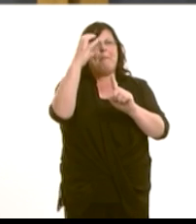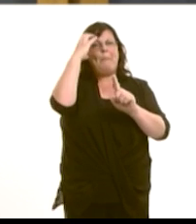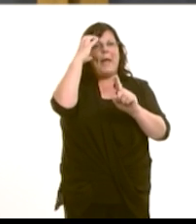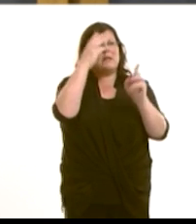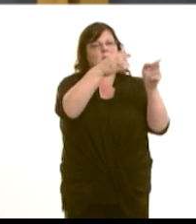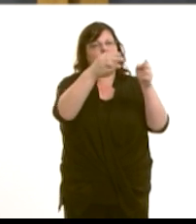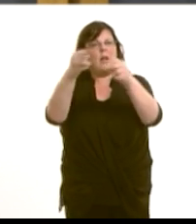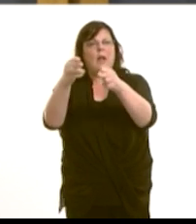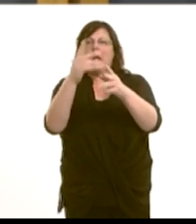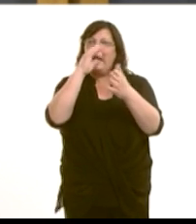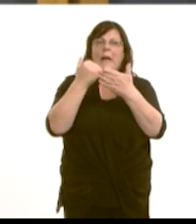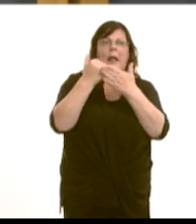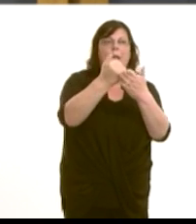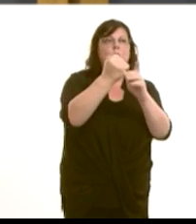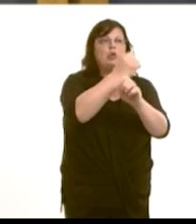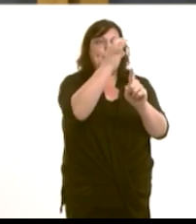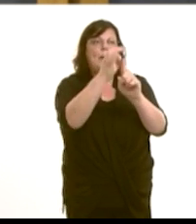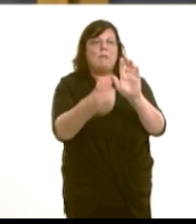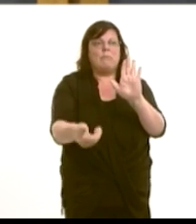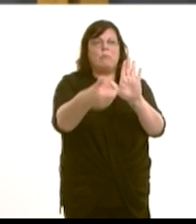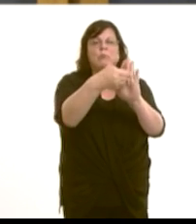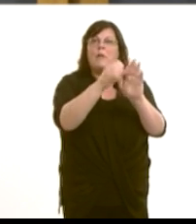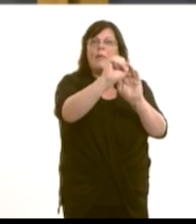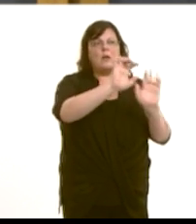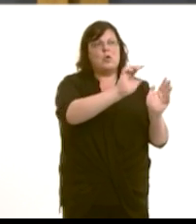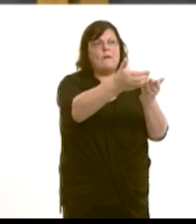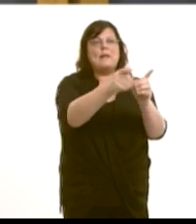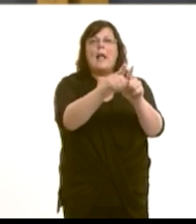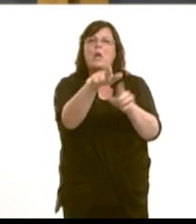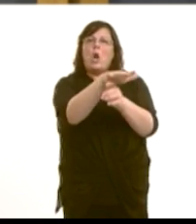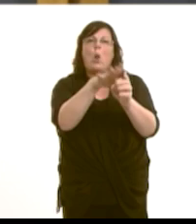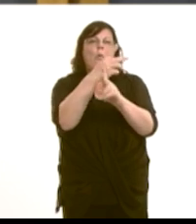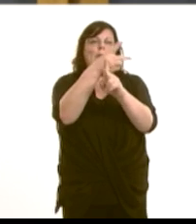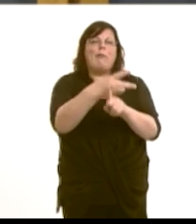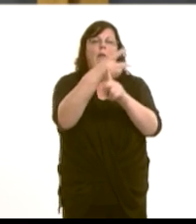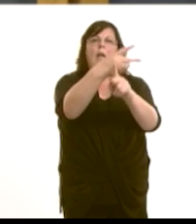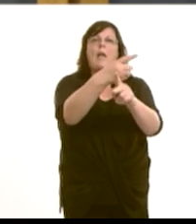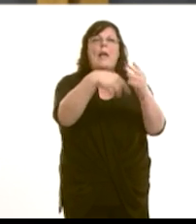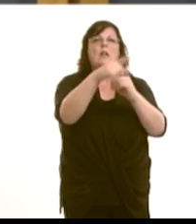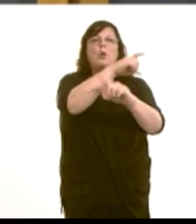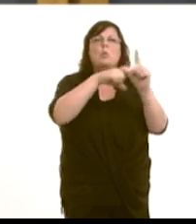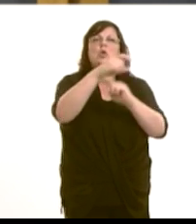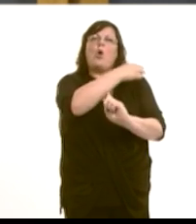a GP can do, and that local care in a GP unit in community hospitals, enabling them to then